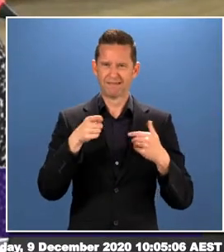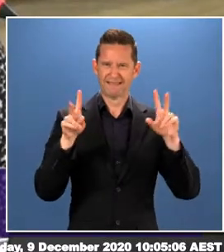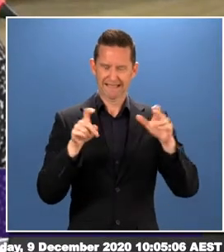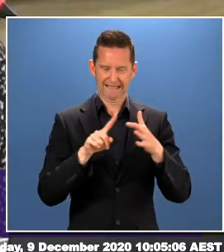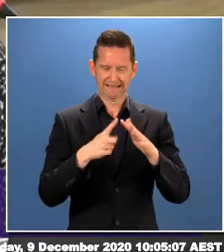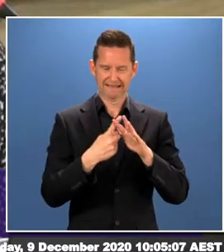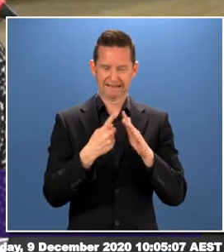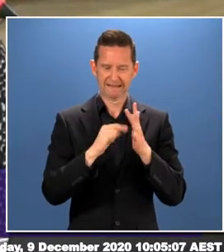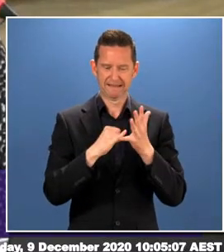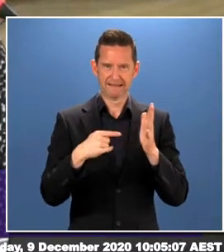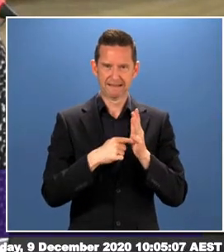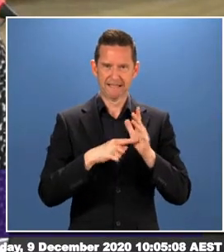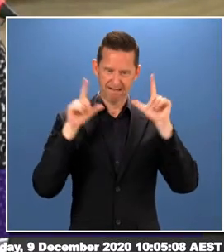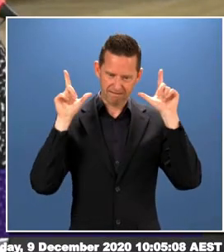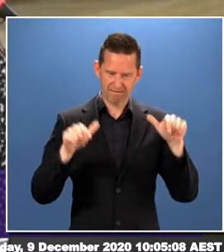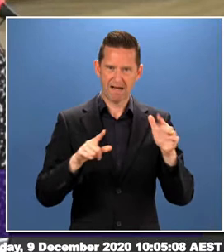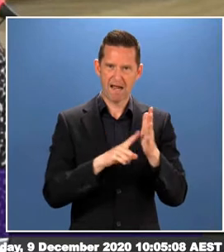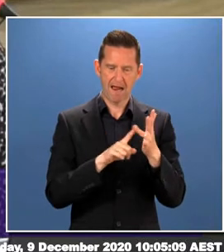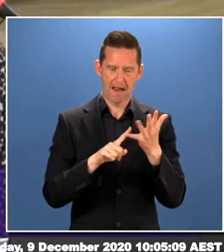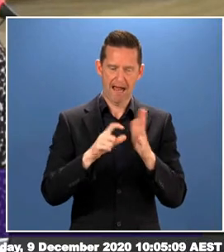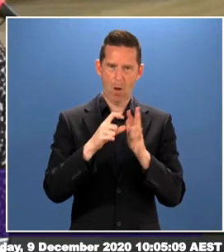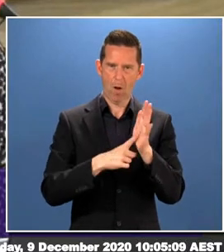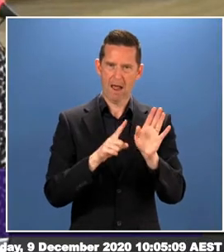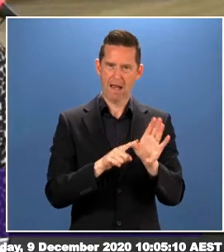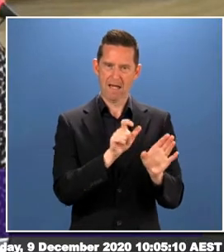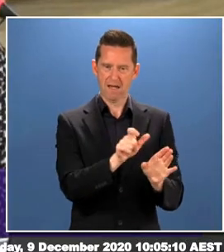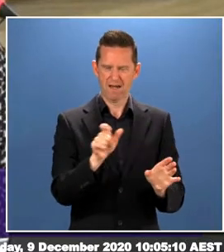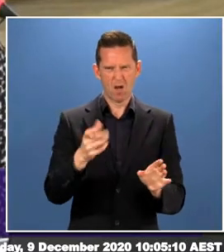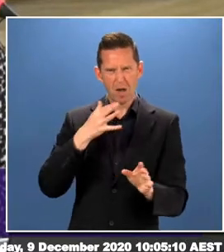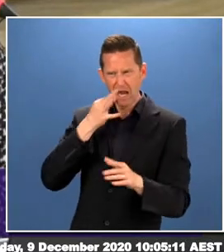Can you explain it to me? I will tell you the story of where the phrase come from.